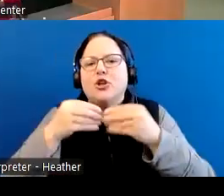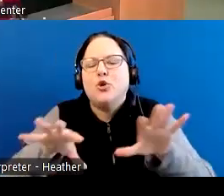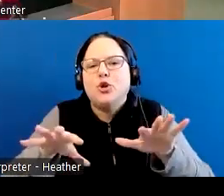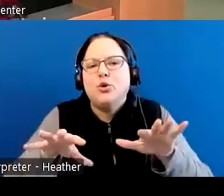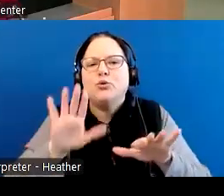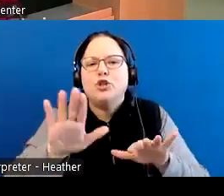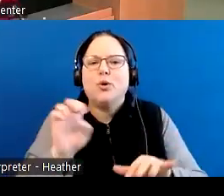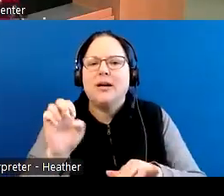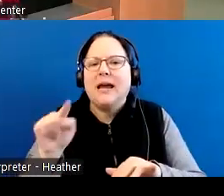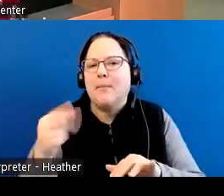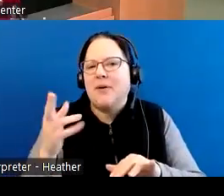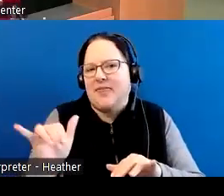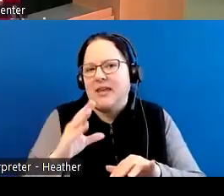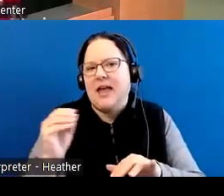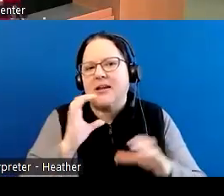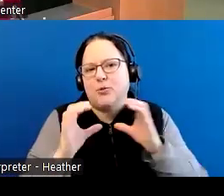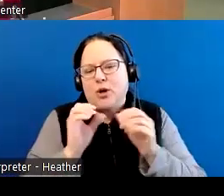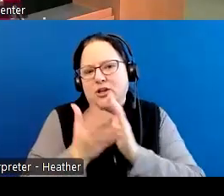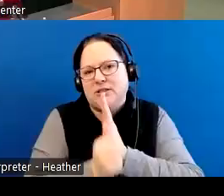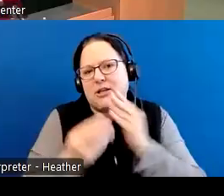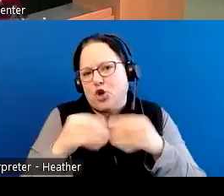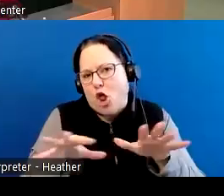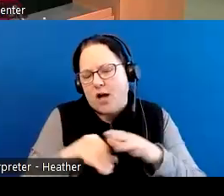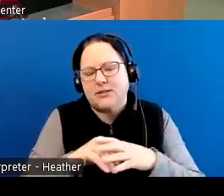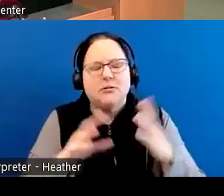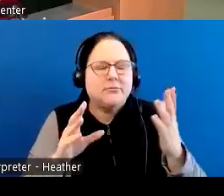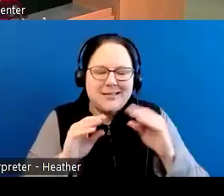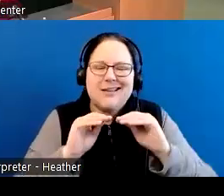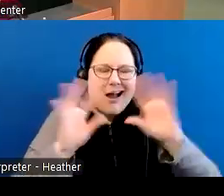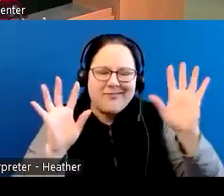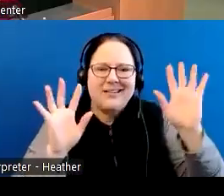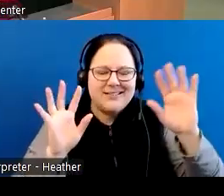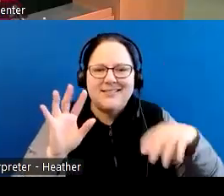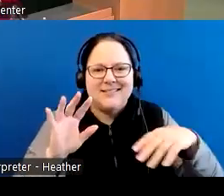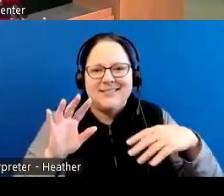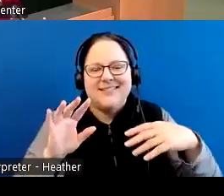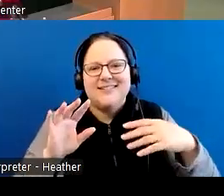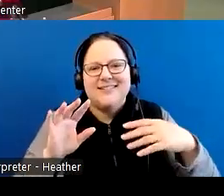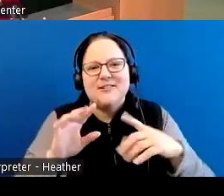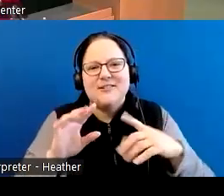and communication skills. Um so that's sort of obvious to anyone who's Um but uh that so it's